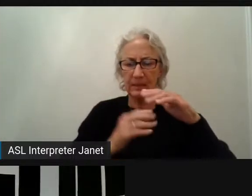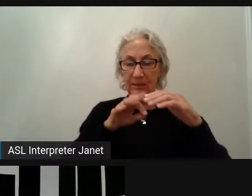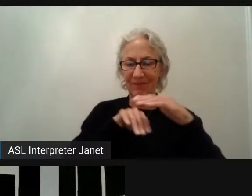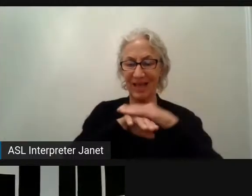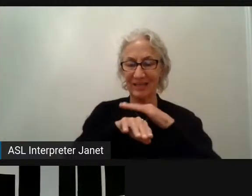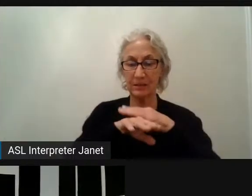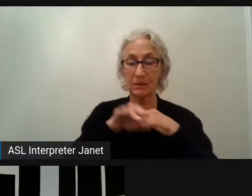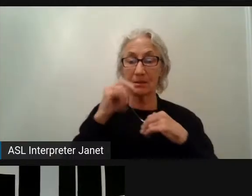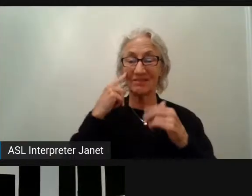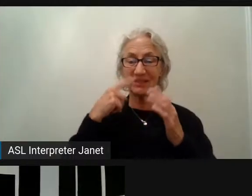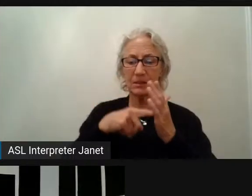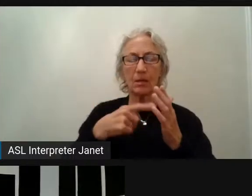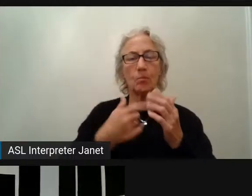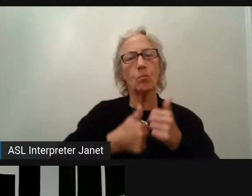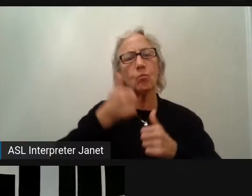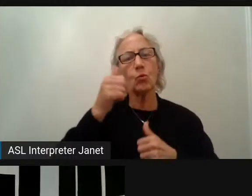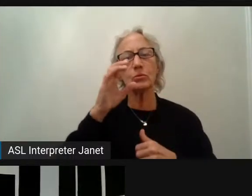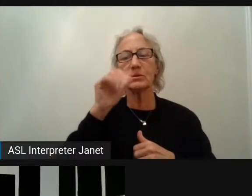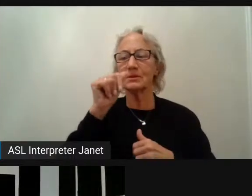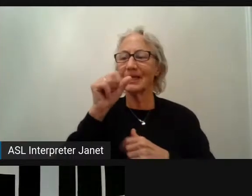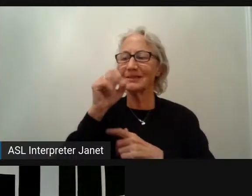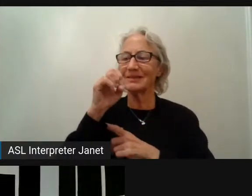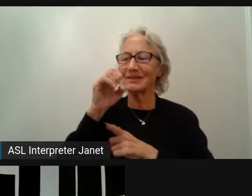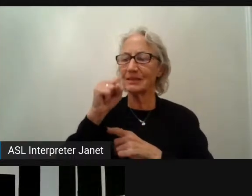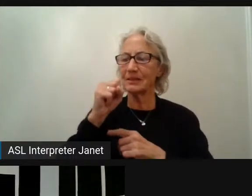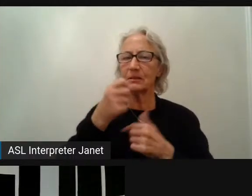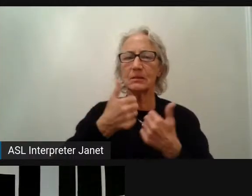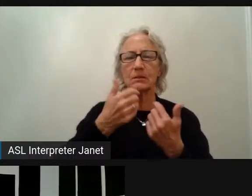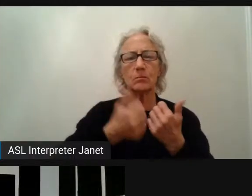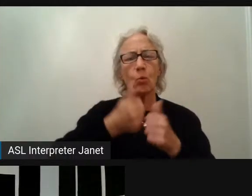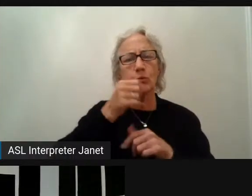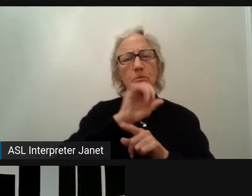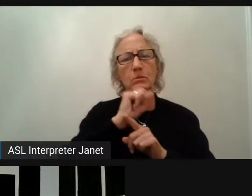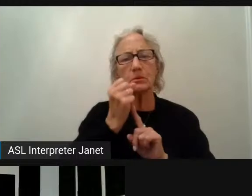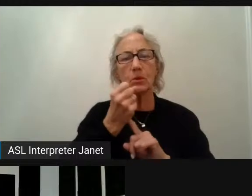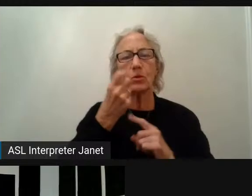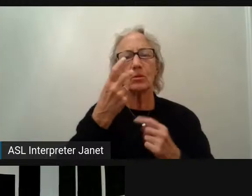is why you will learn the basics of accessibility. In most